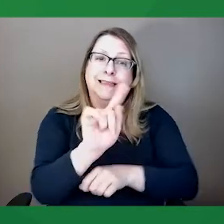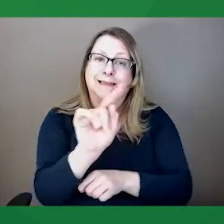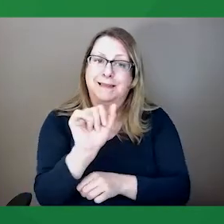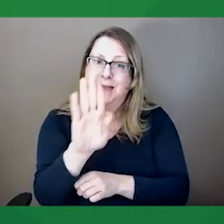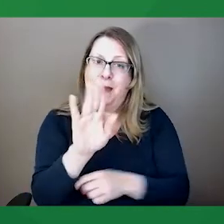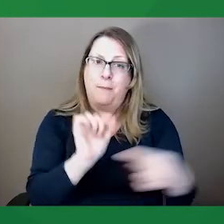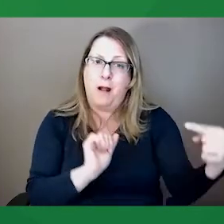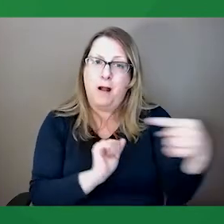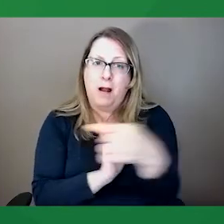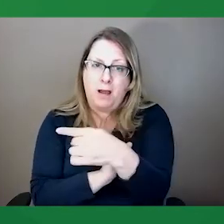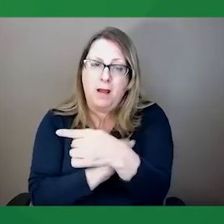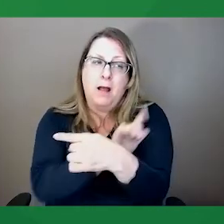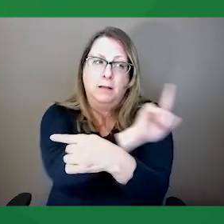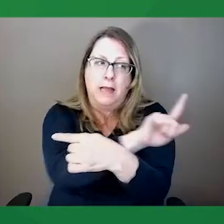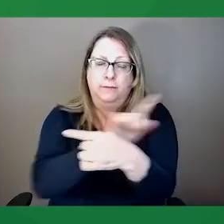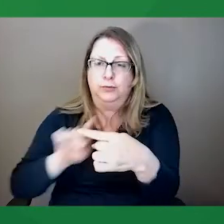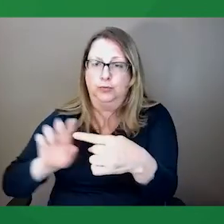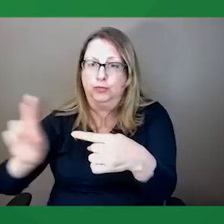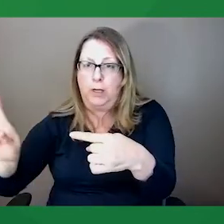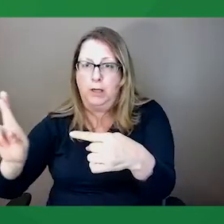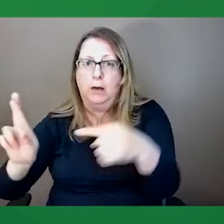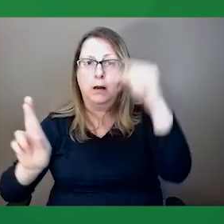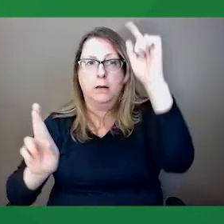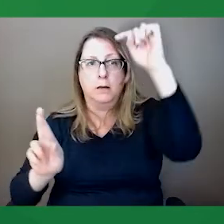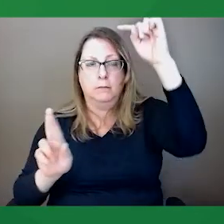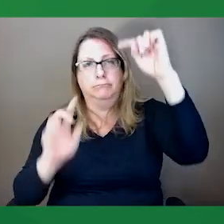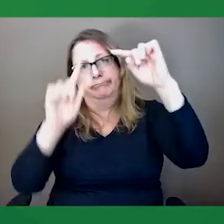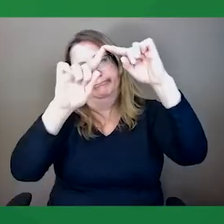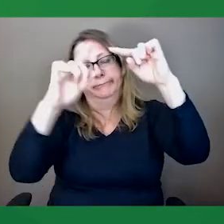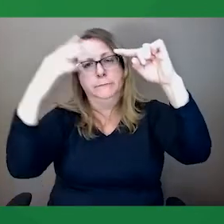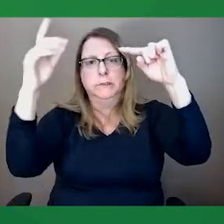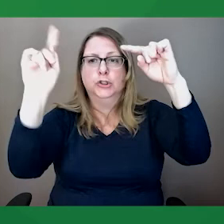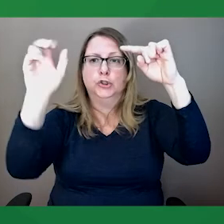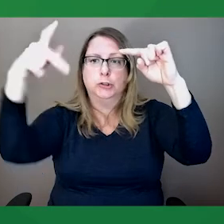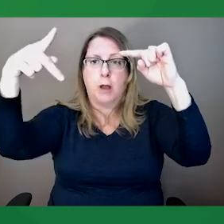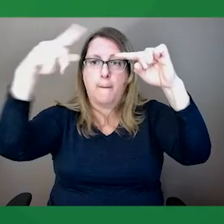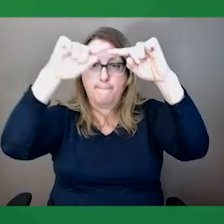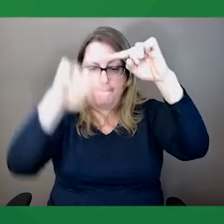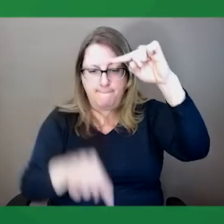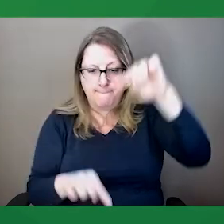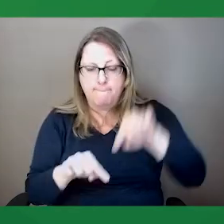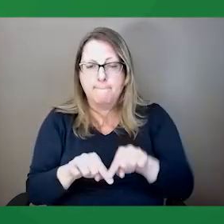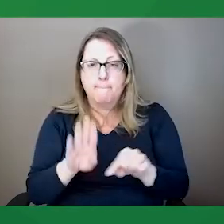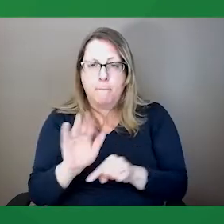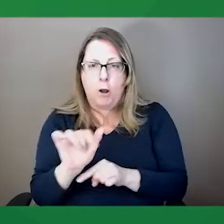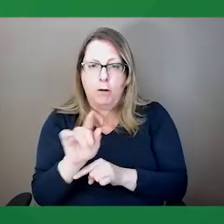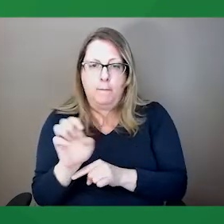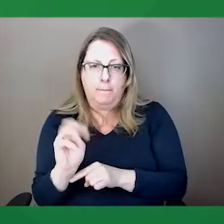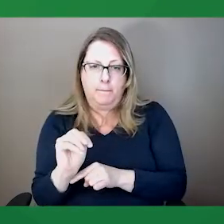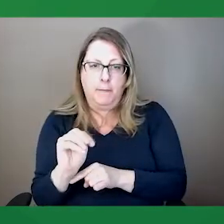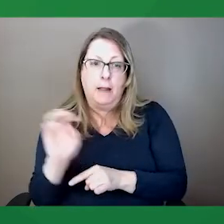to move from left to right and top to bottom, and you will use shift-tap to go back.